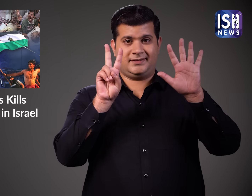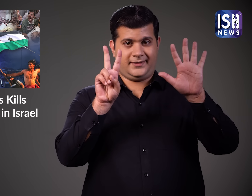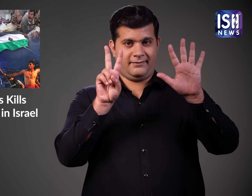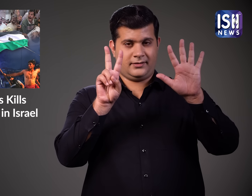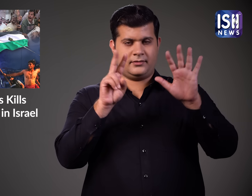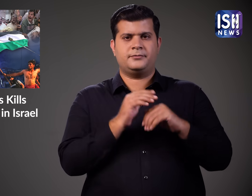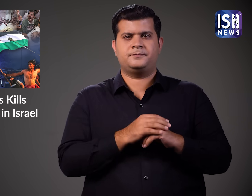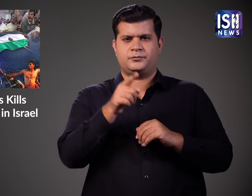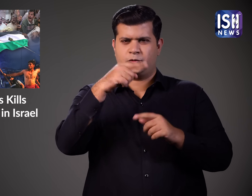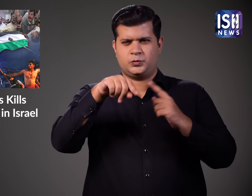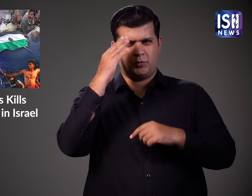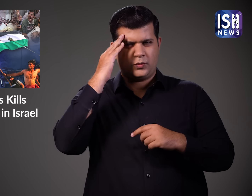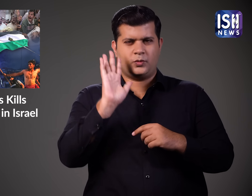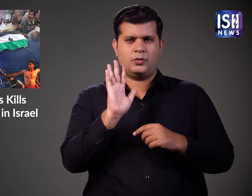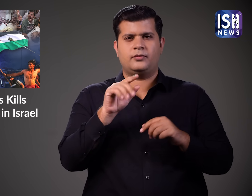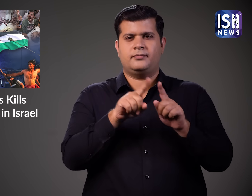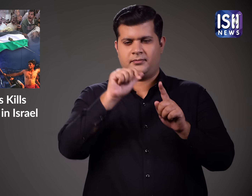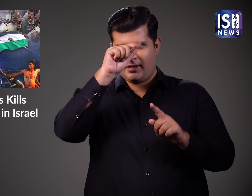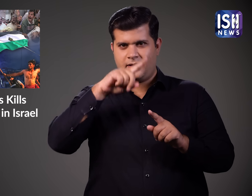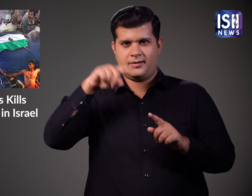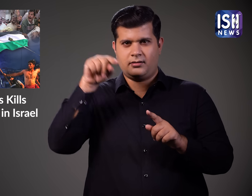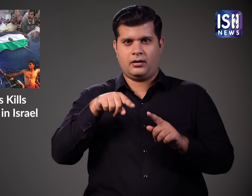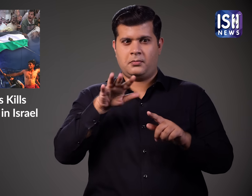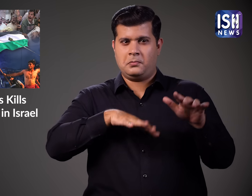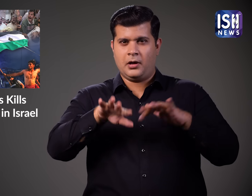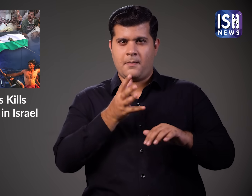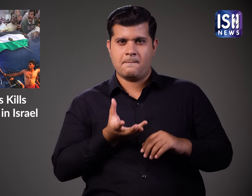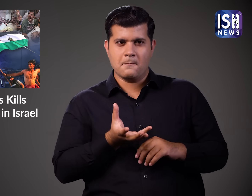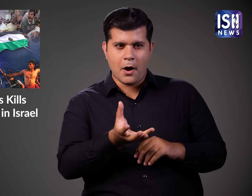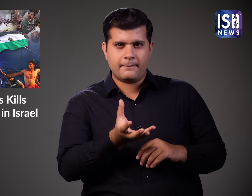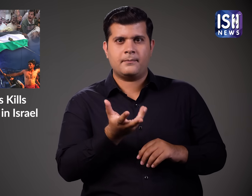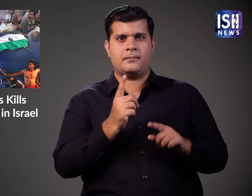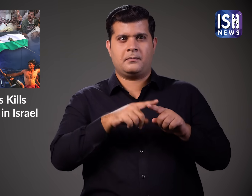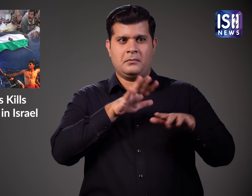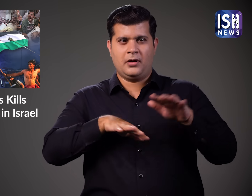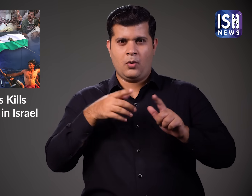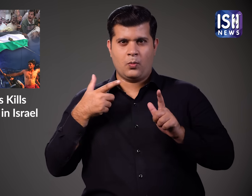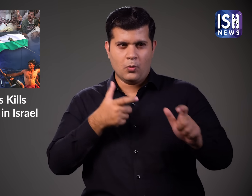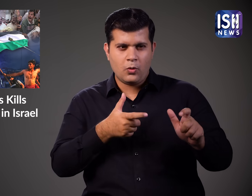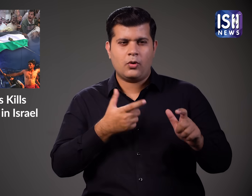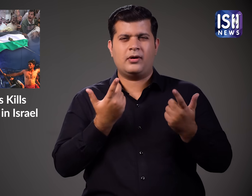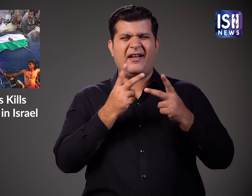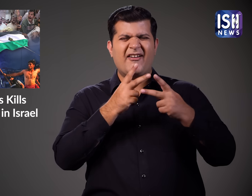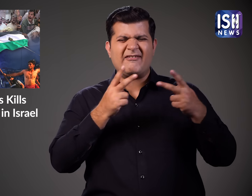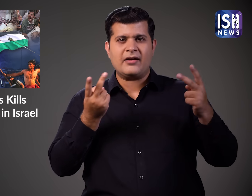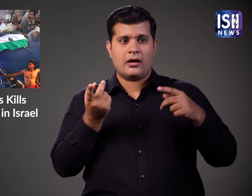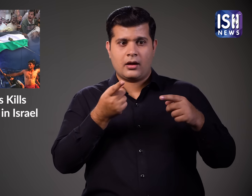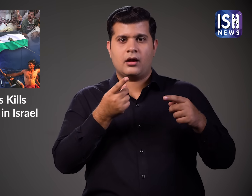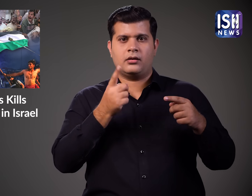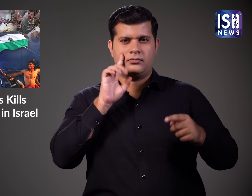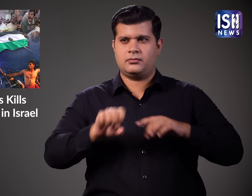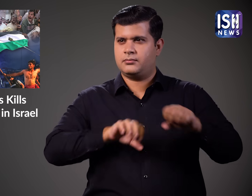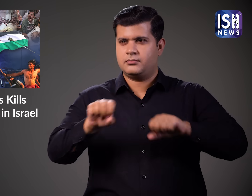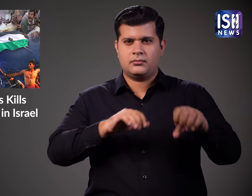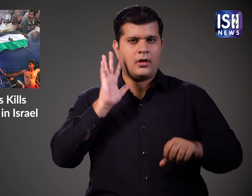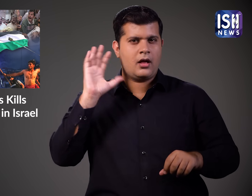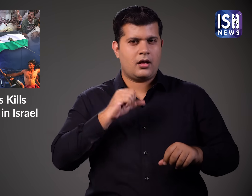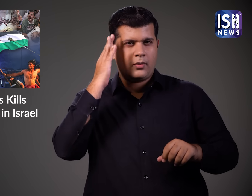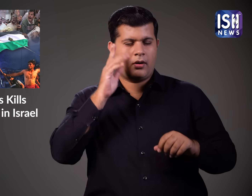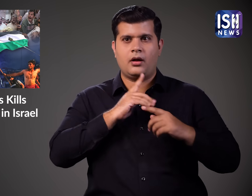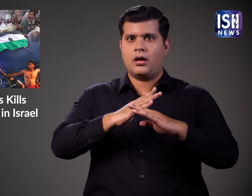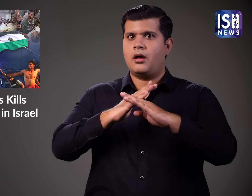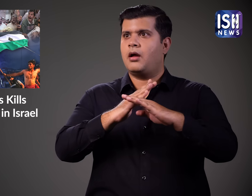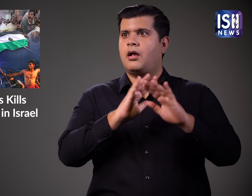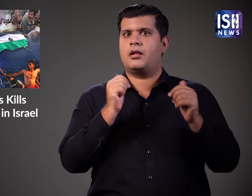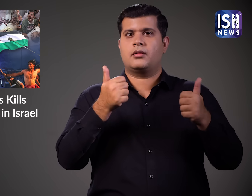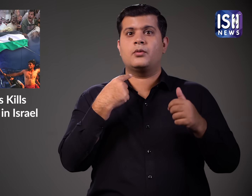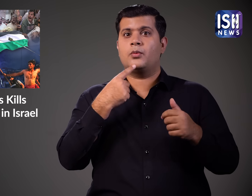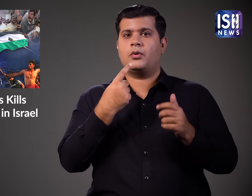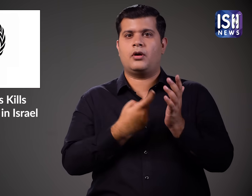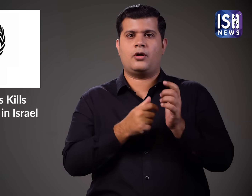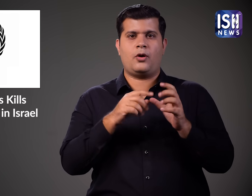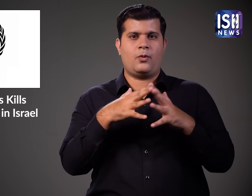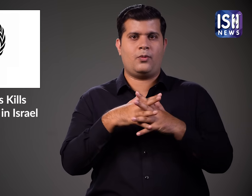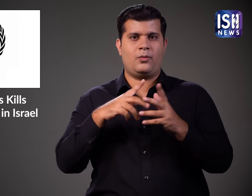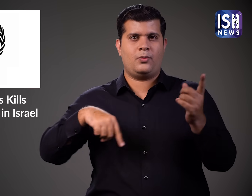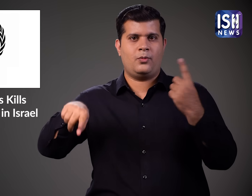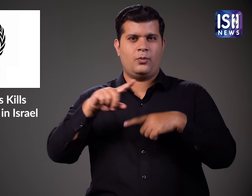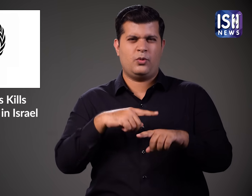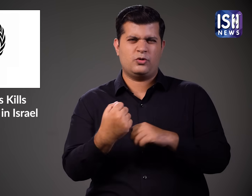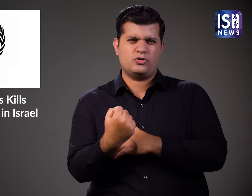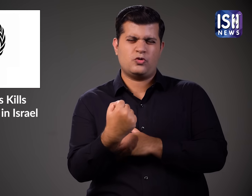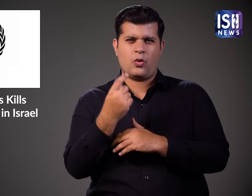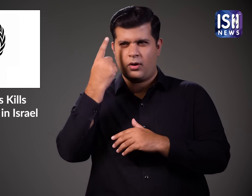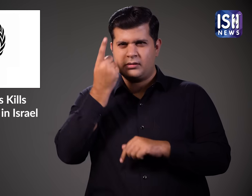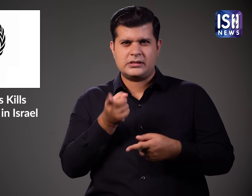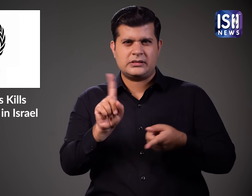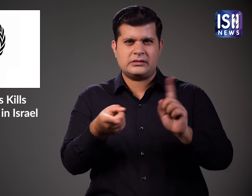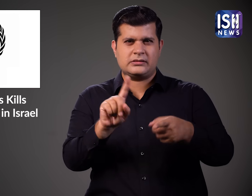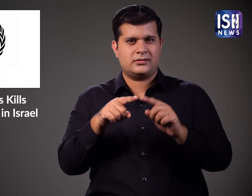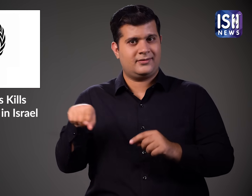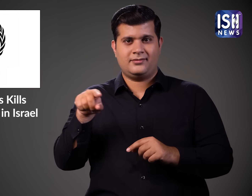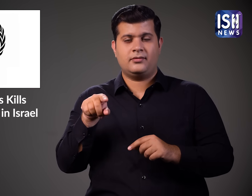7. You all know that RAW is India's intelligence agency which gathers information about terrorist activities.